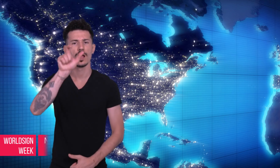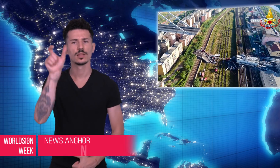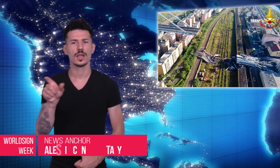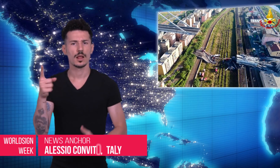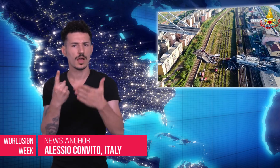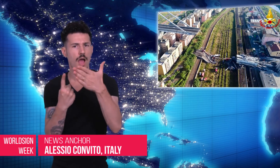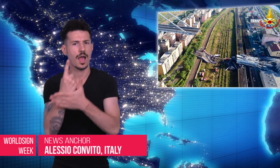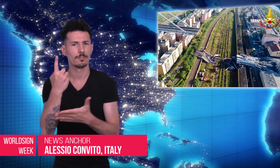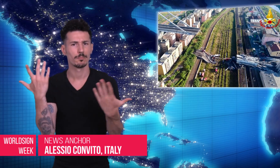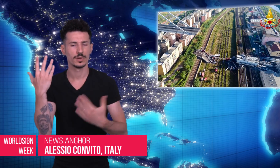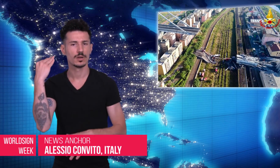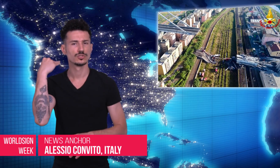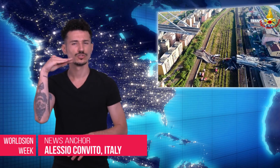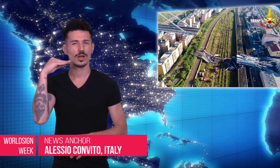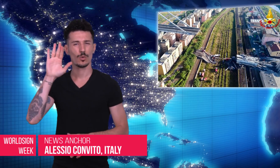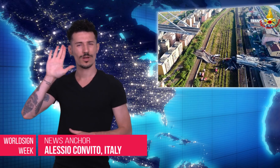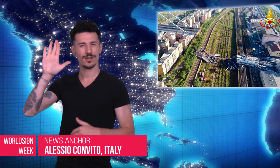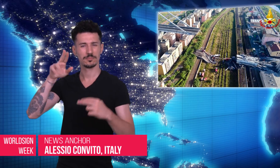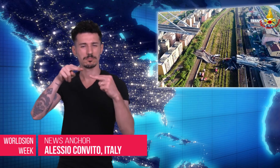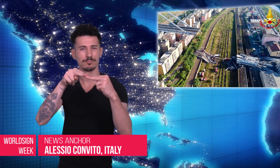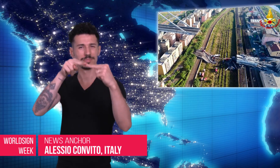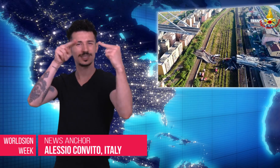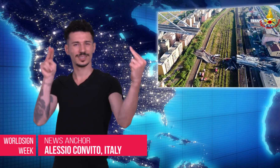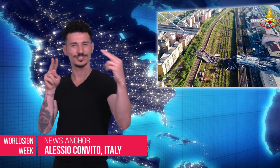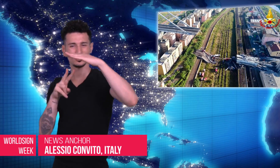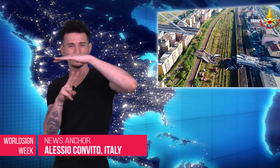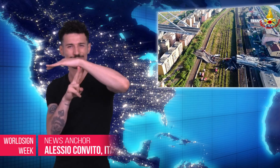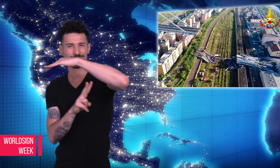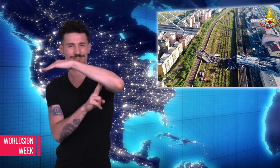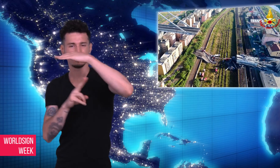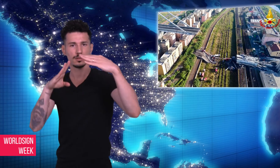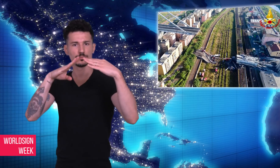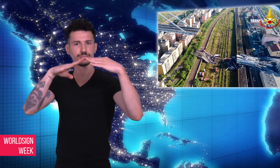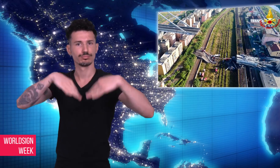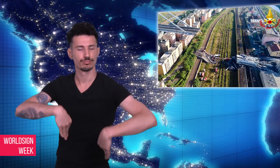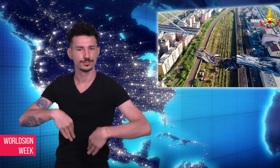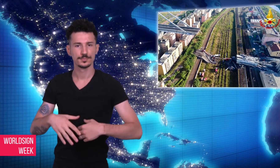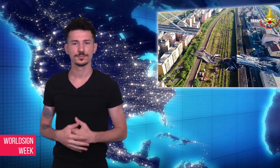Alessio: Italy: Genoa Bridge Collapses